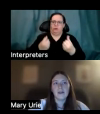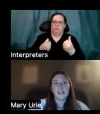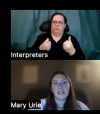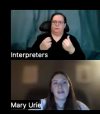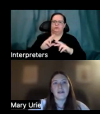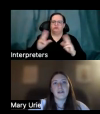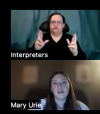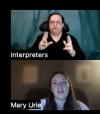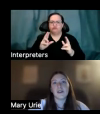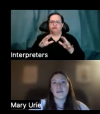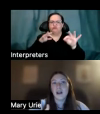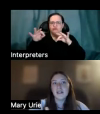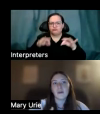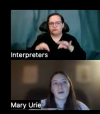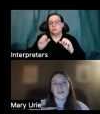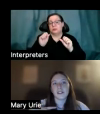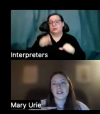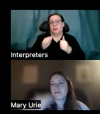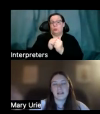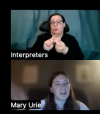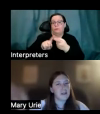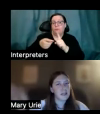You can either do this with a friend or just in front of the